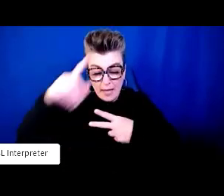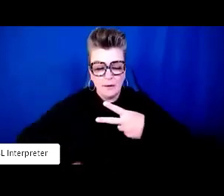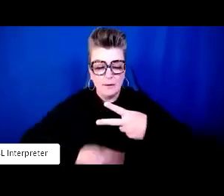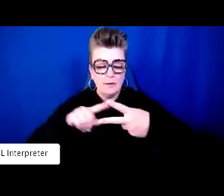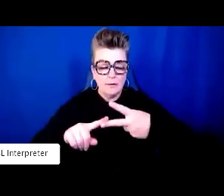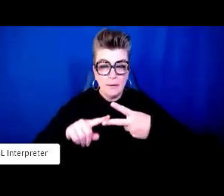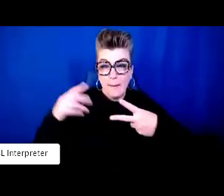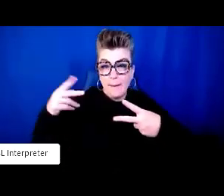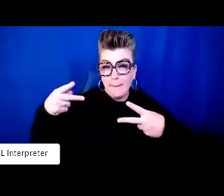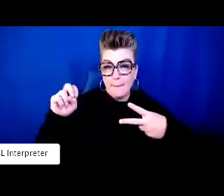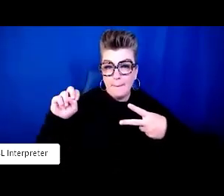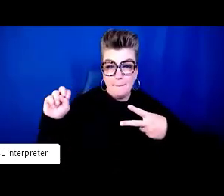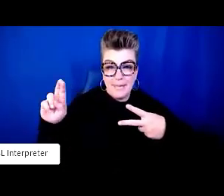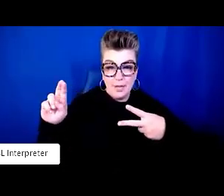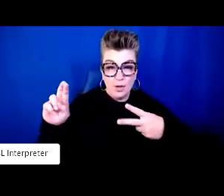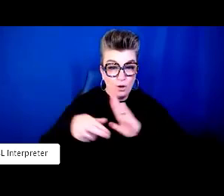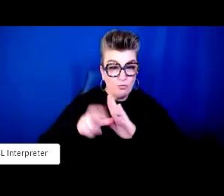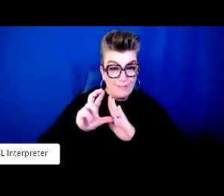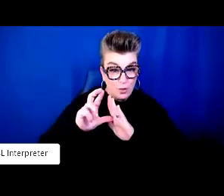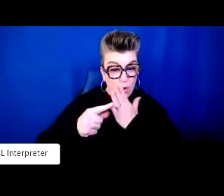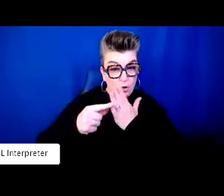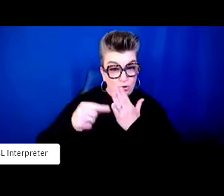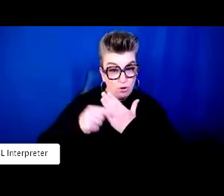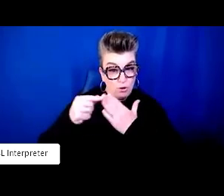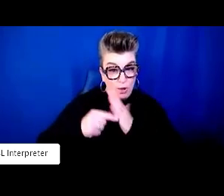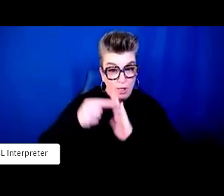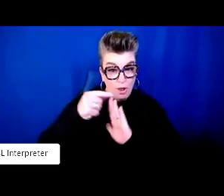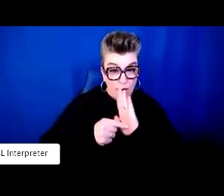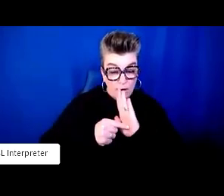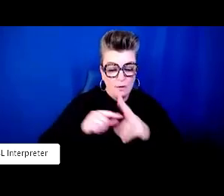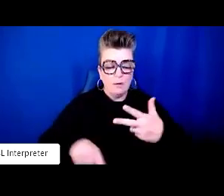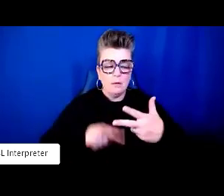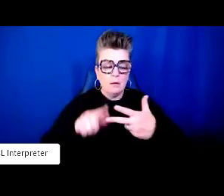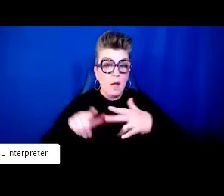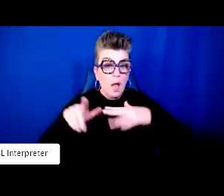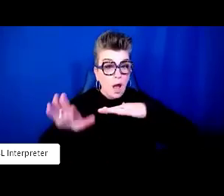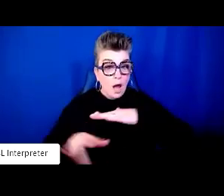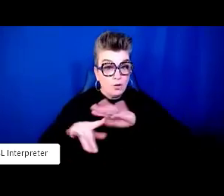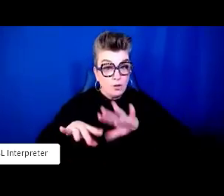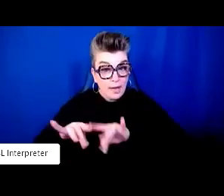and to scientific data underlying findings not disseminated through peer reviewed journal articles.